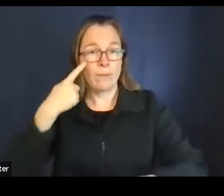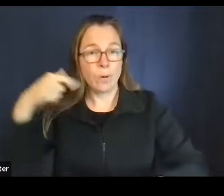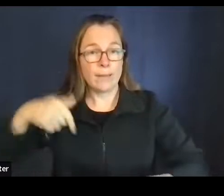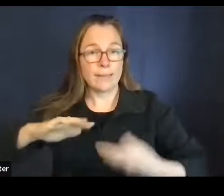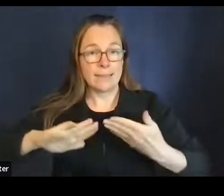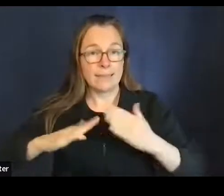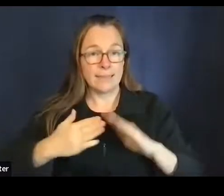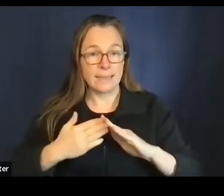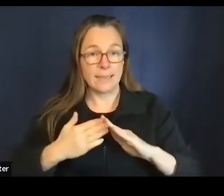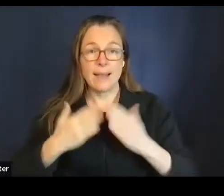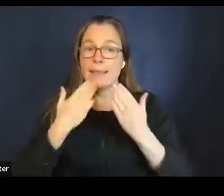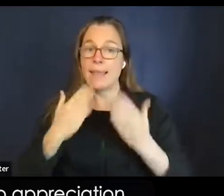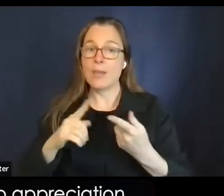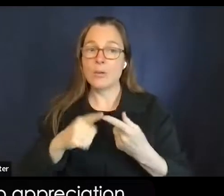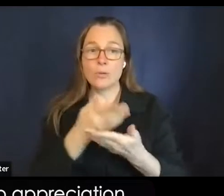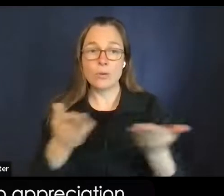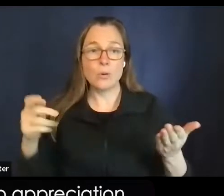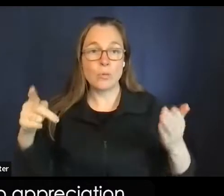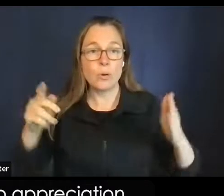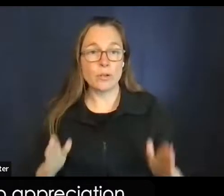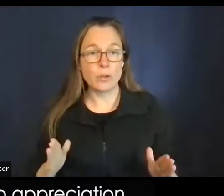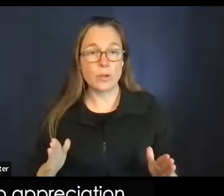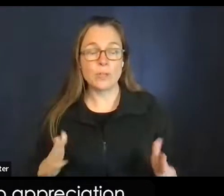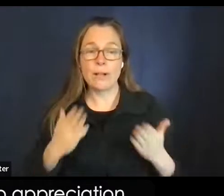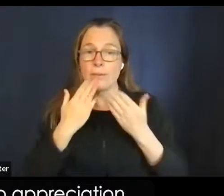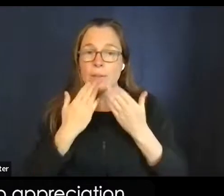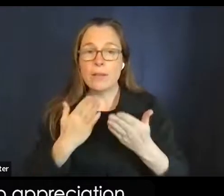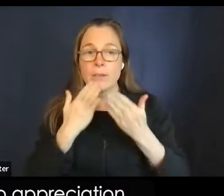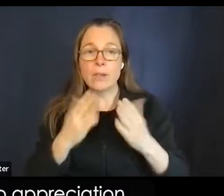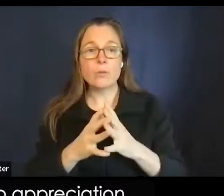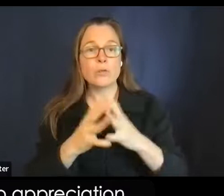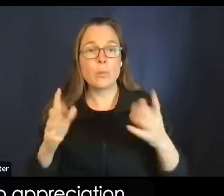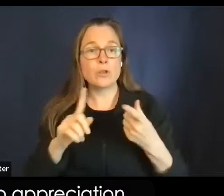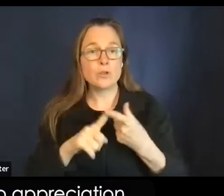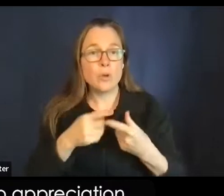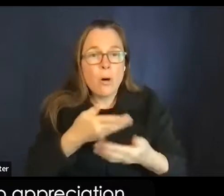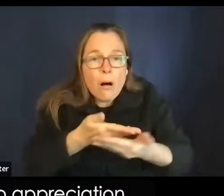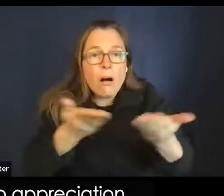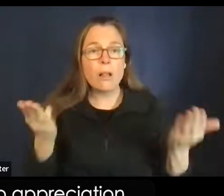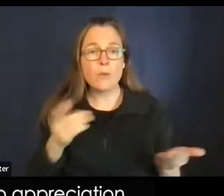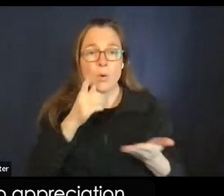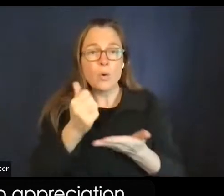Thank you, Portlanders. We want to share a deep appreciation to the thousands of Portlanders who helped shape this proposal.